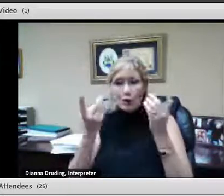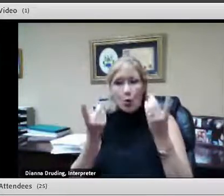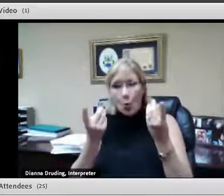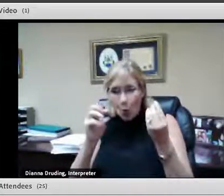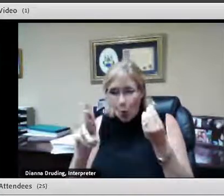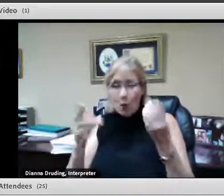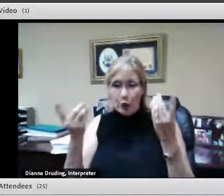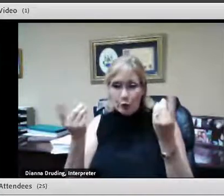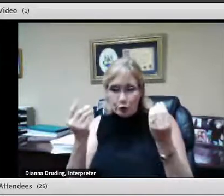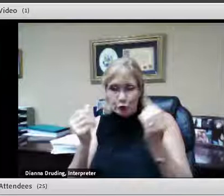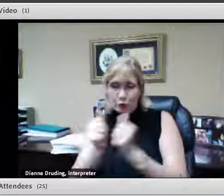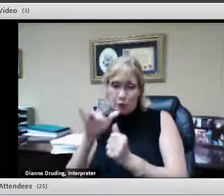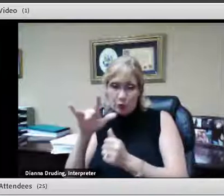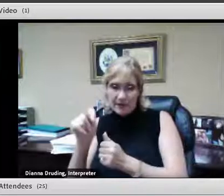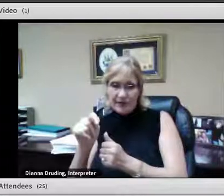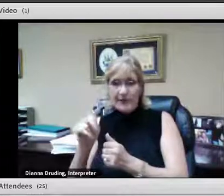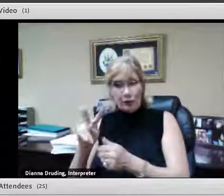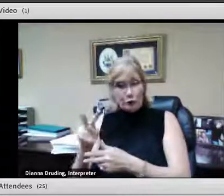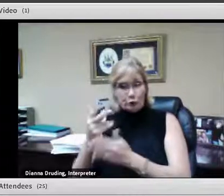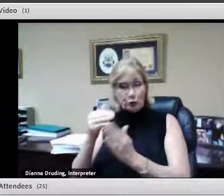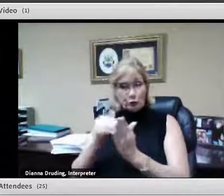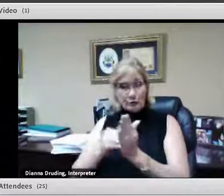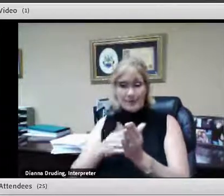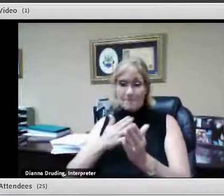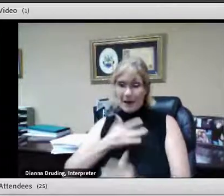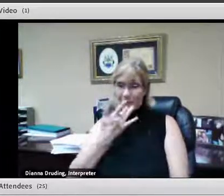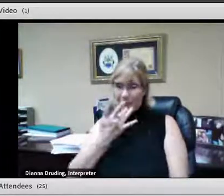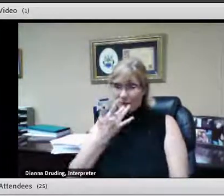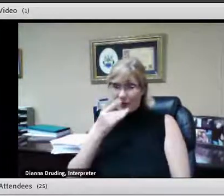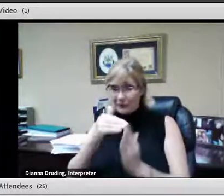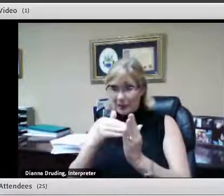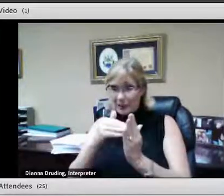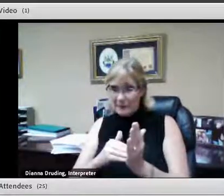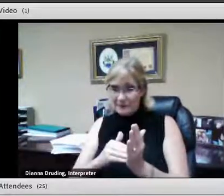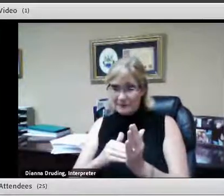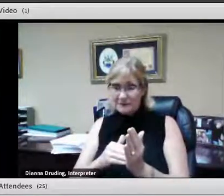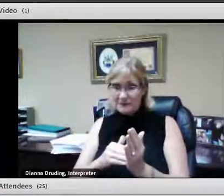to lessons like this. One of my favorite all-time lessons is the Flagler's Railroad lesson.